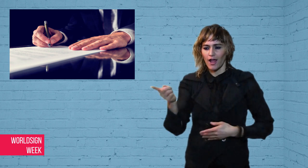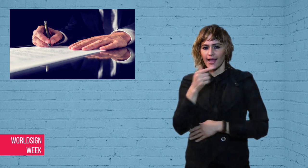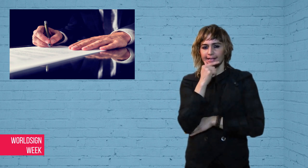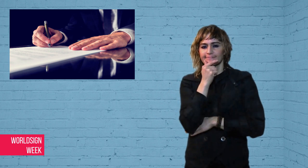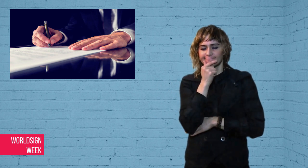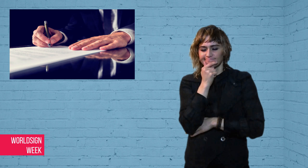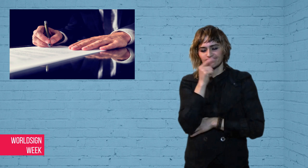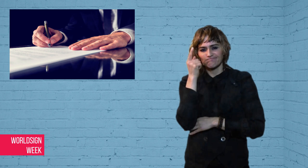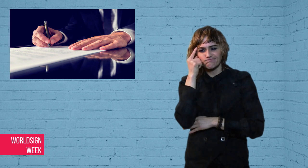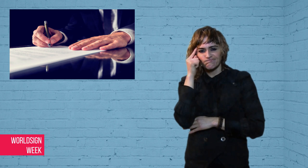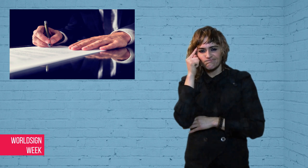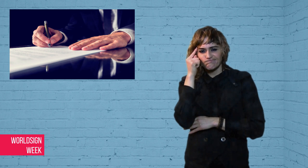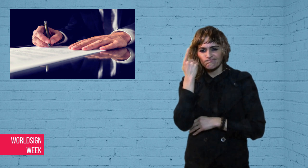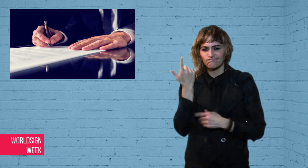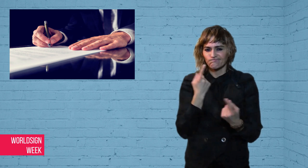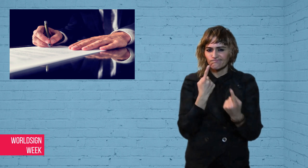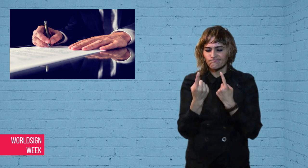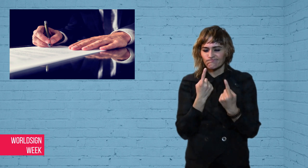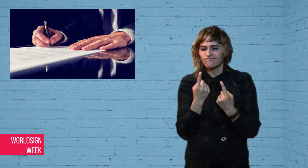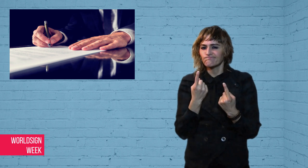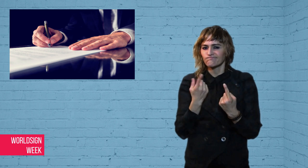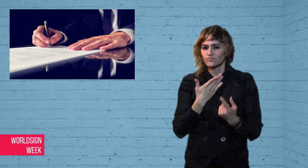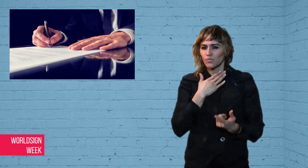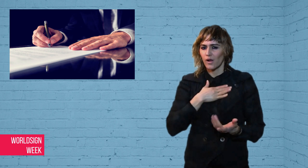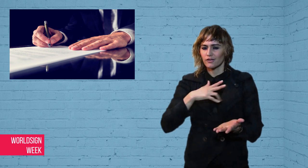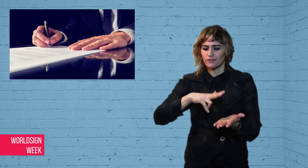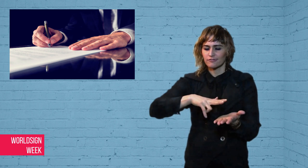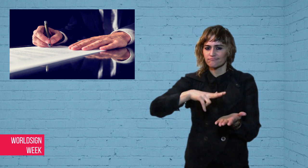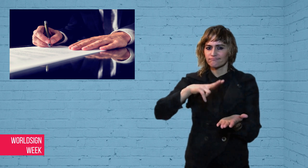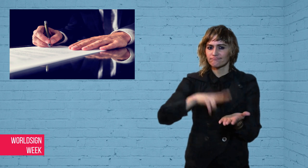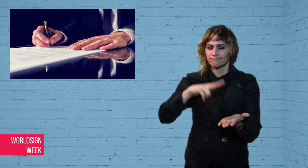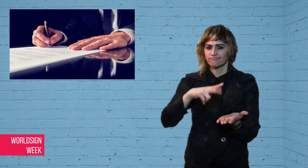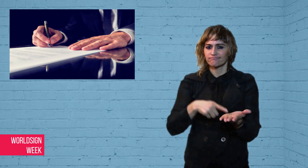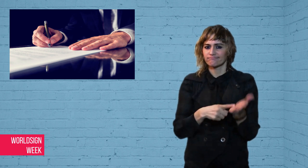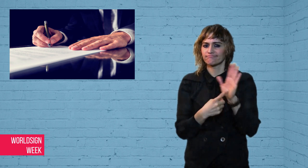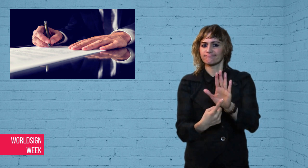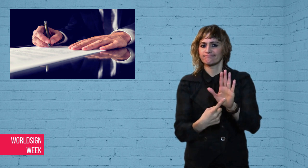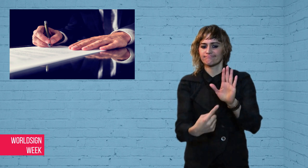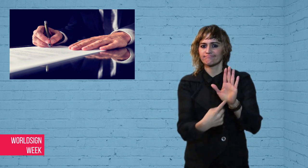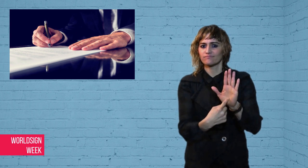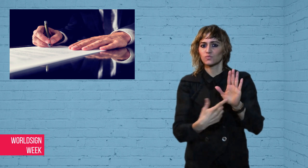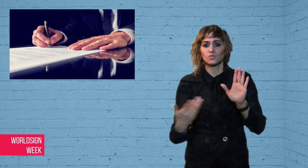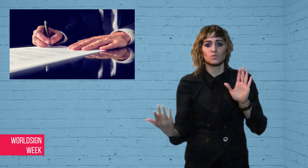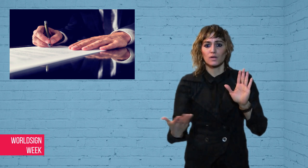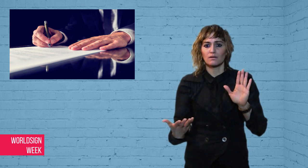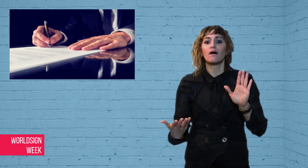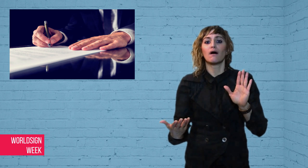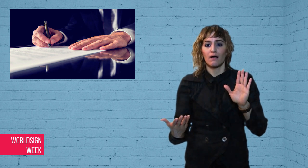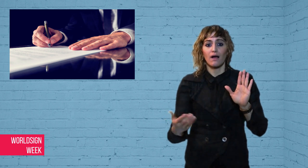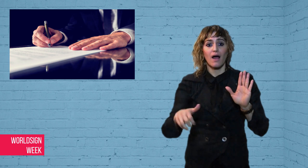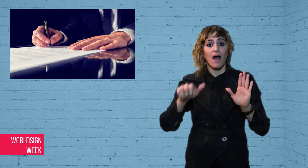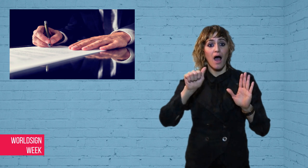they are considering to pass the bill that would